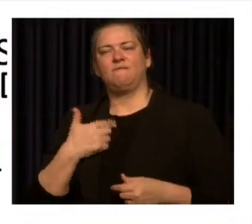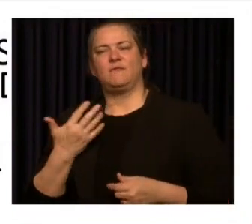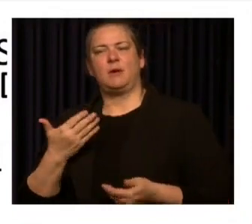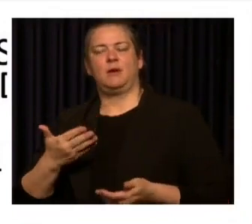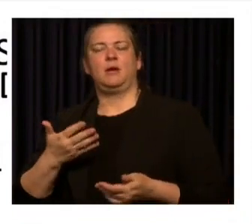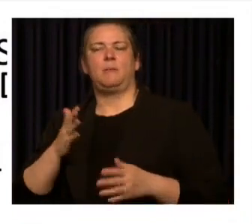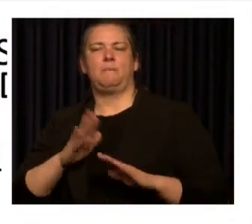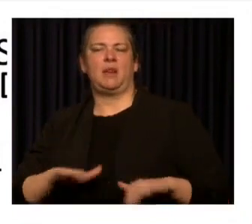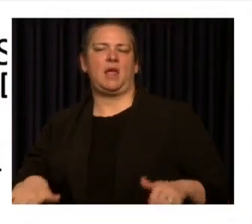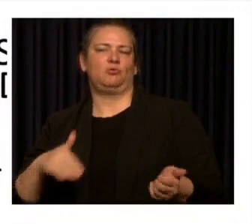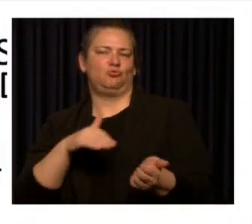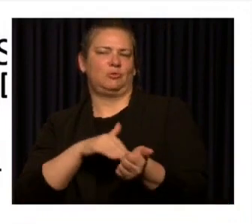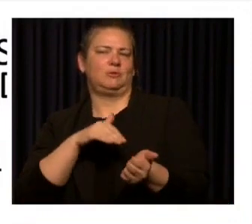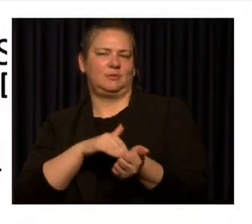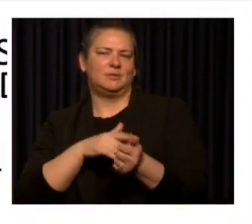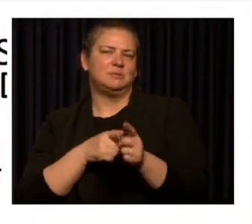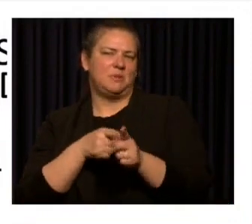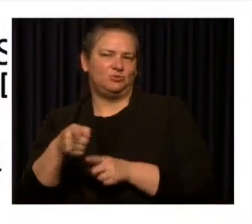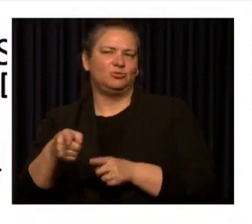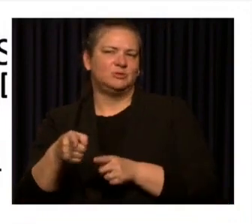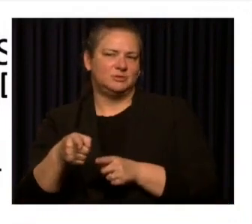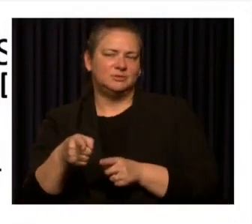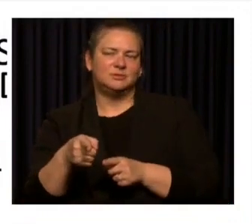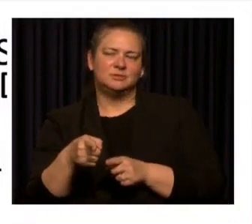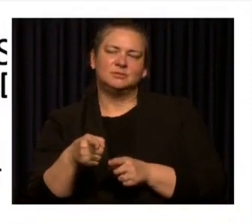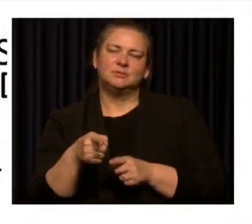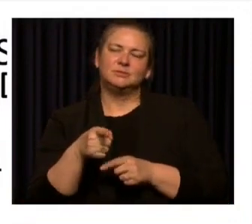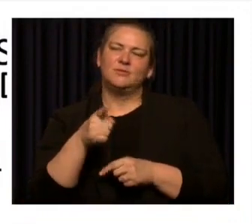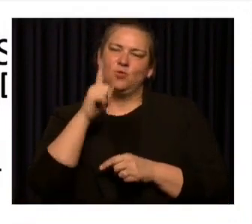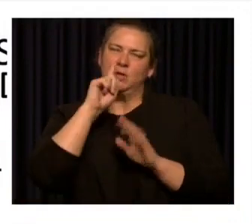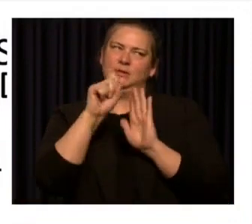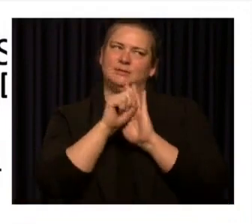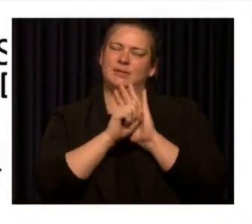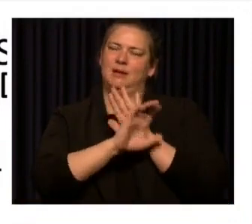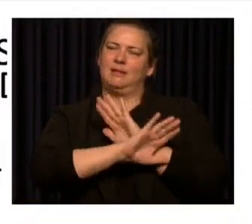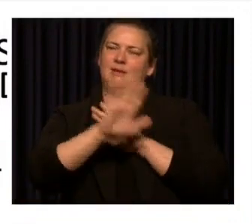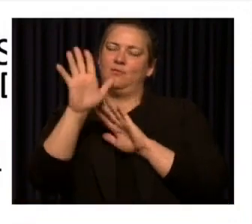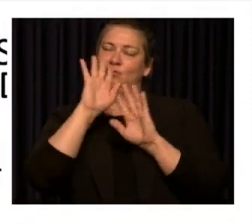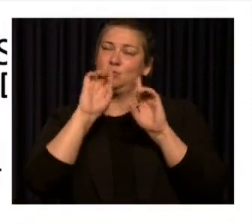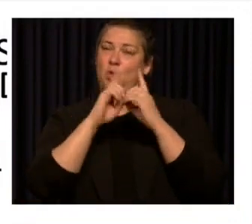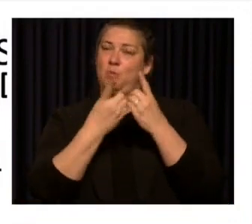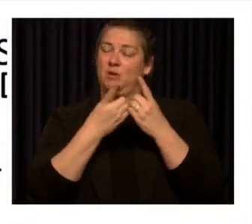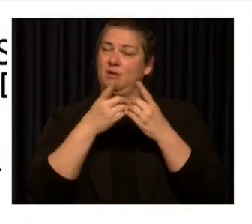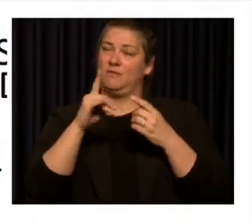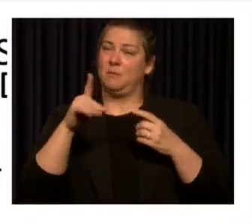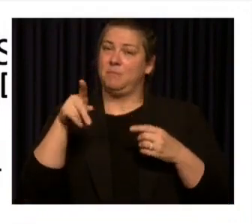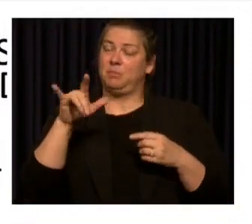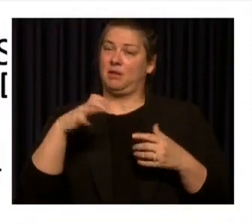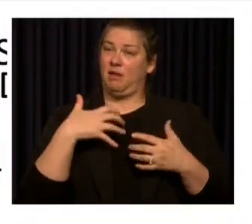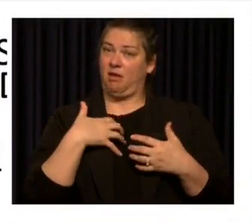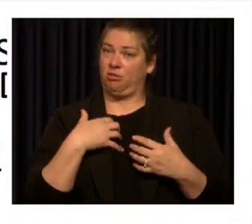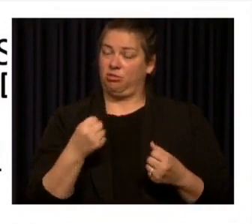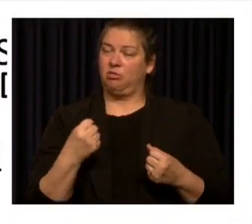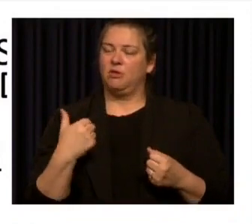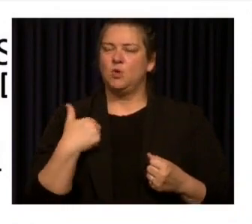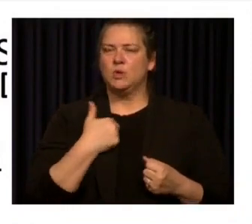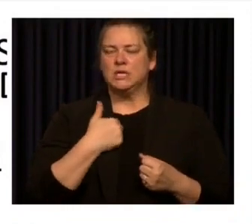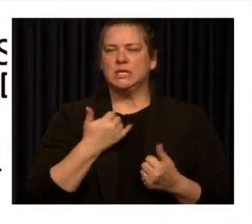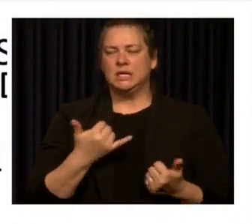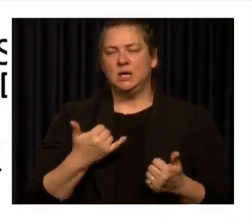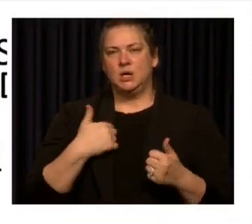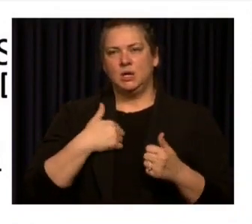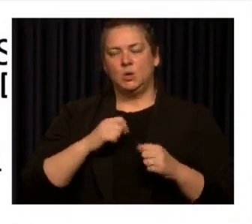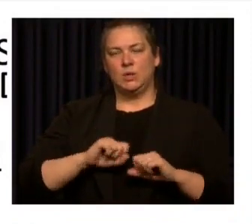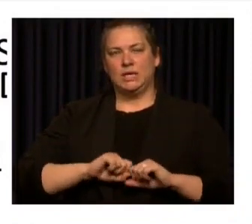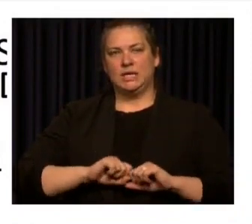IF YOU HAVE QUESTIONS OR A PATIENT YOU NEED TO CONSULT ON, NORTON WILL HAVE PEDIATRIC SPECIALISTS ON BACKUP TO PROVIDE INFORMATION.